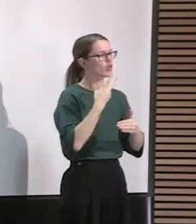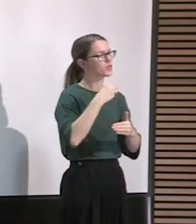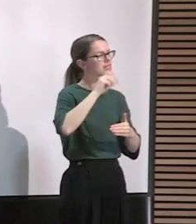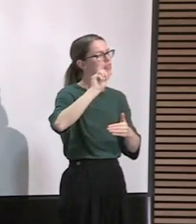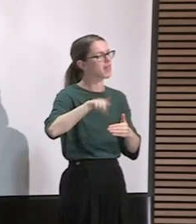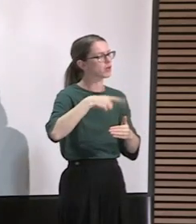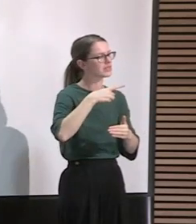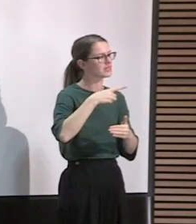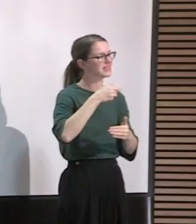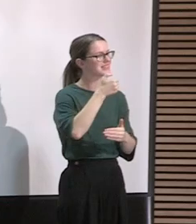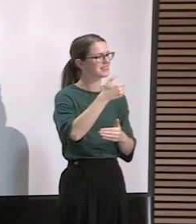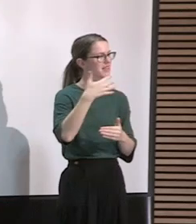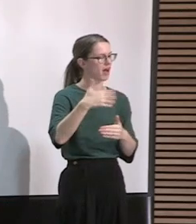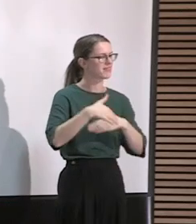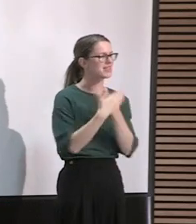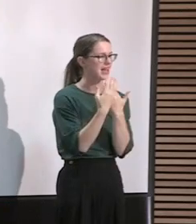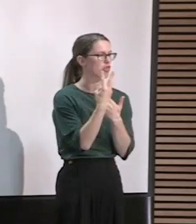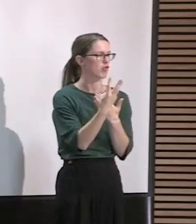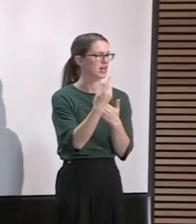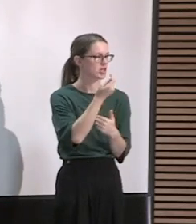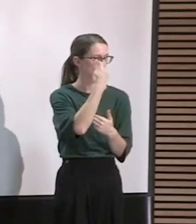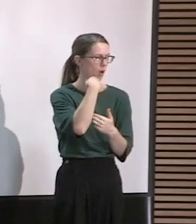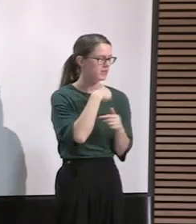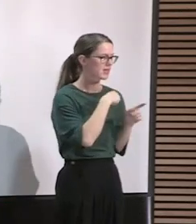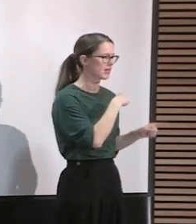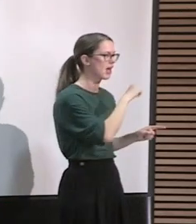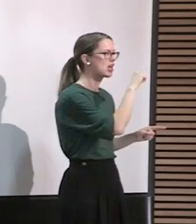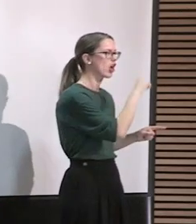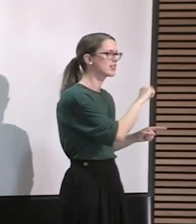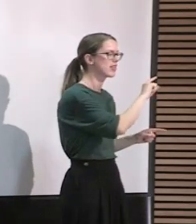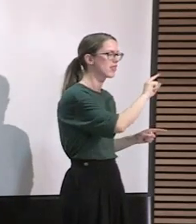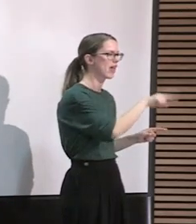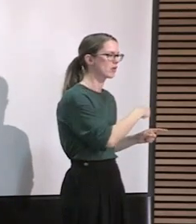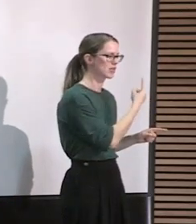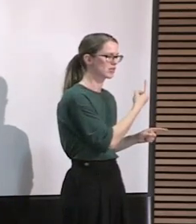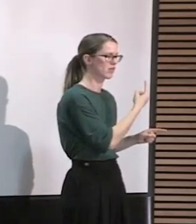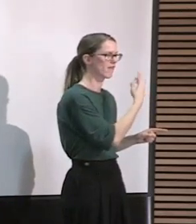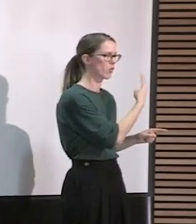From the 8th of June through